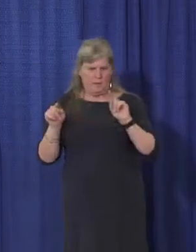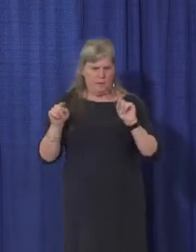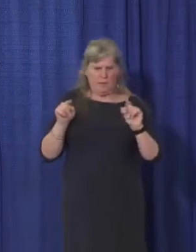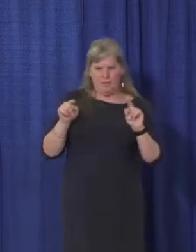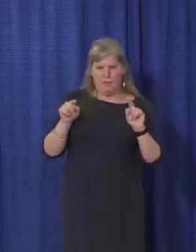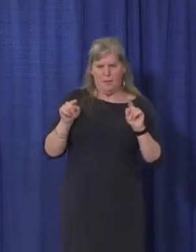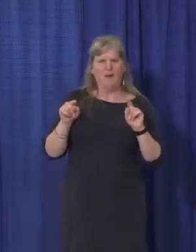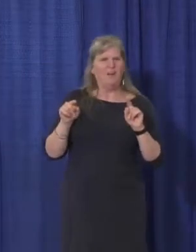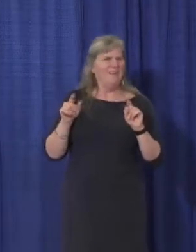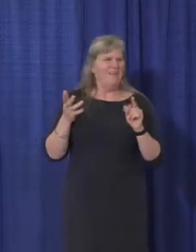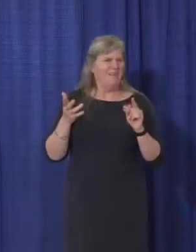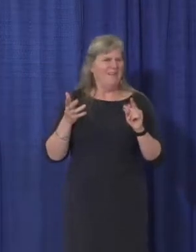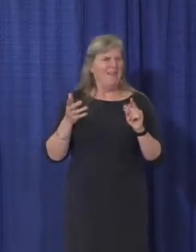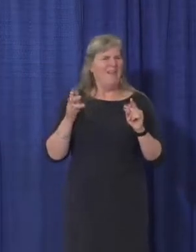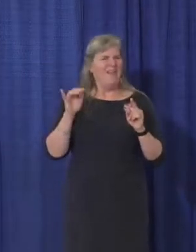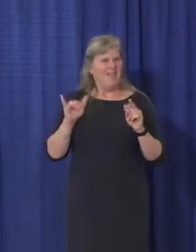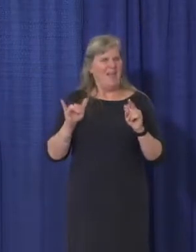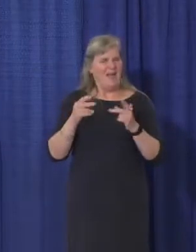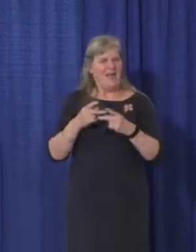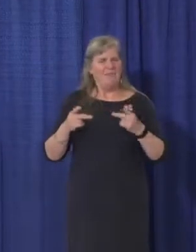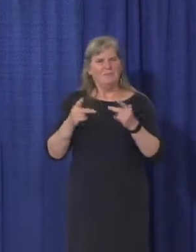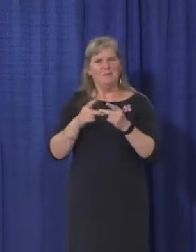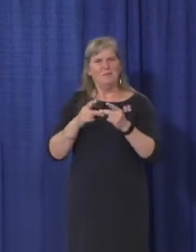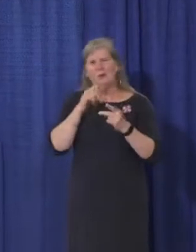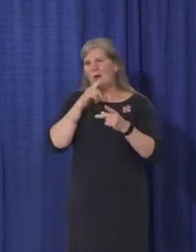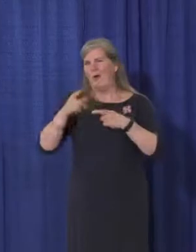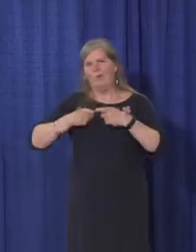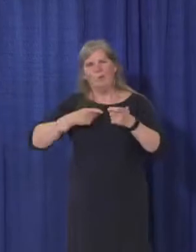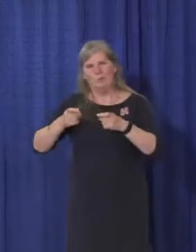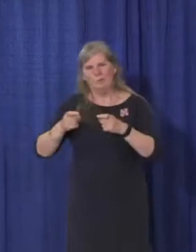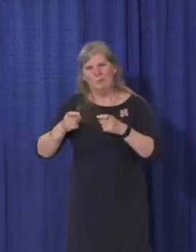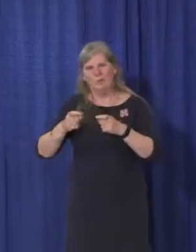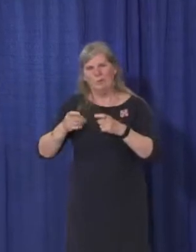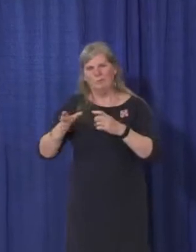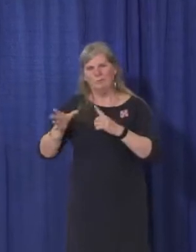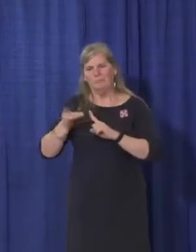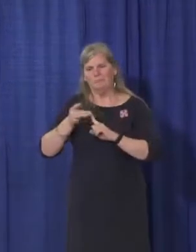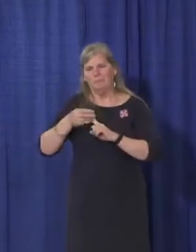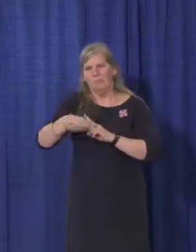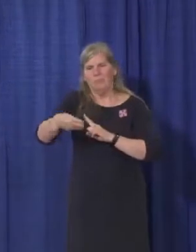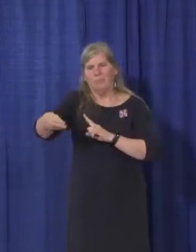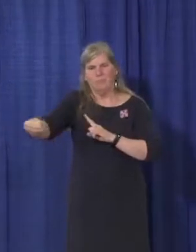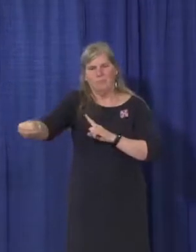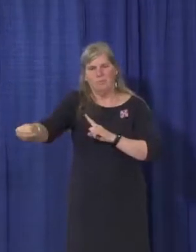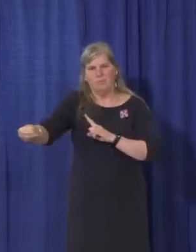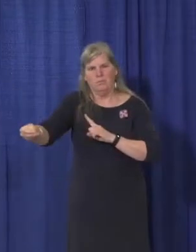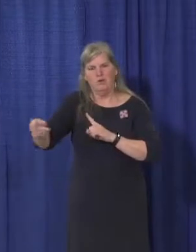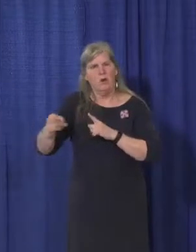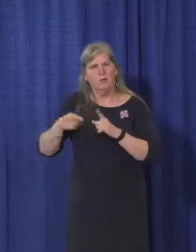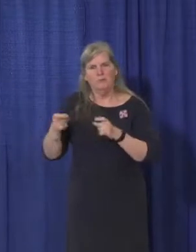it really is in these uncontrolled social gathering situations of many of which we